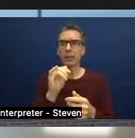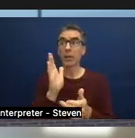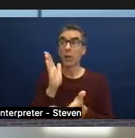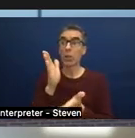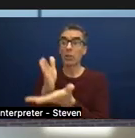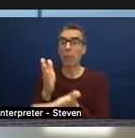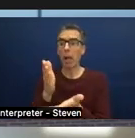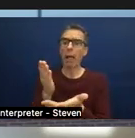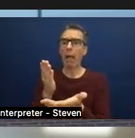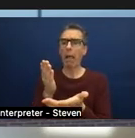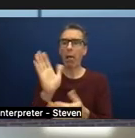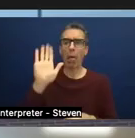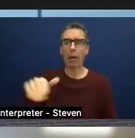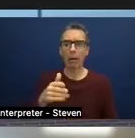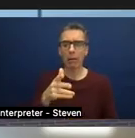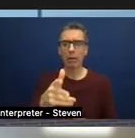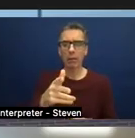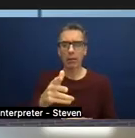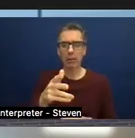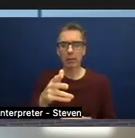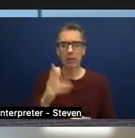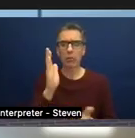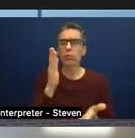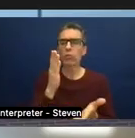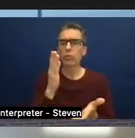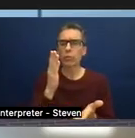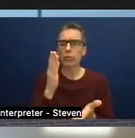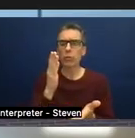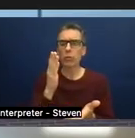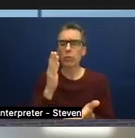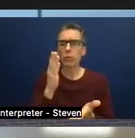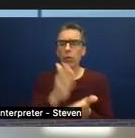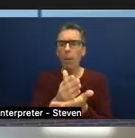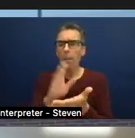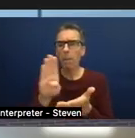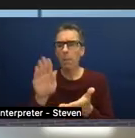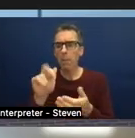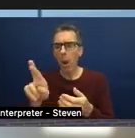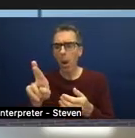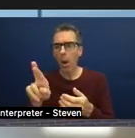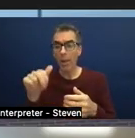And so placing the stop bars farther from the crosswalks might be helpful as well.